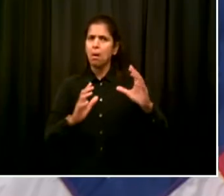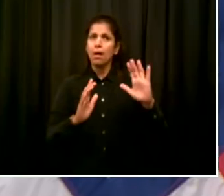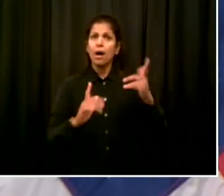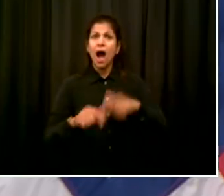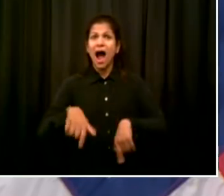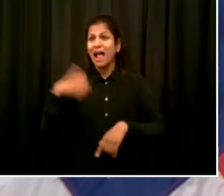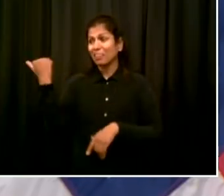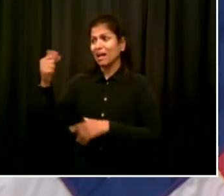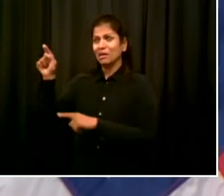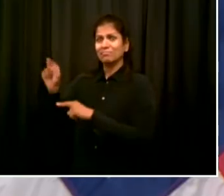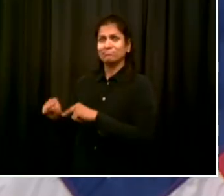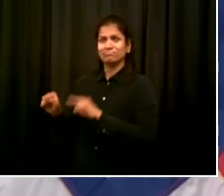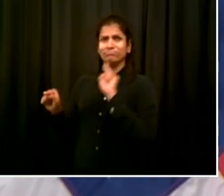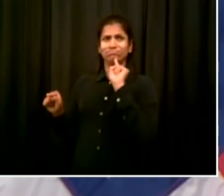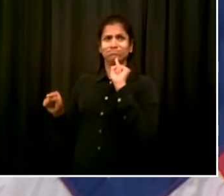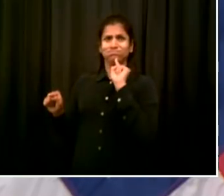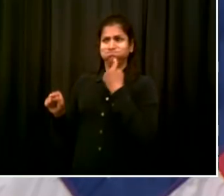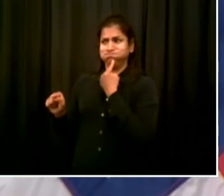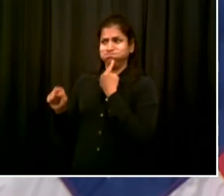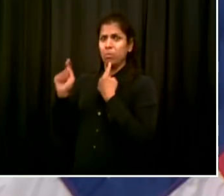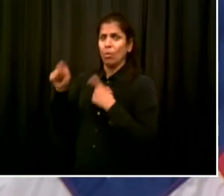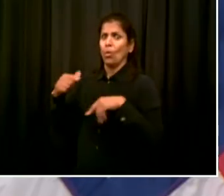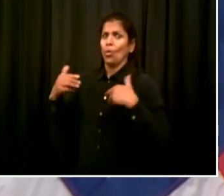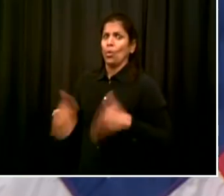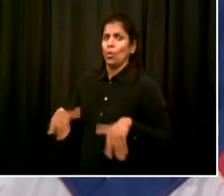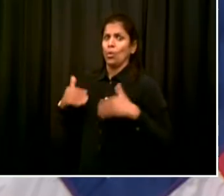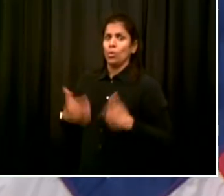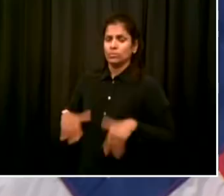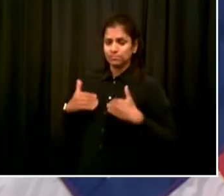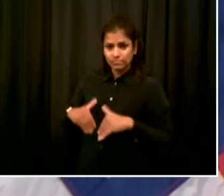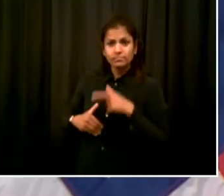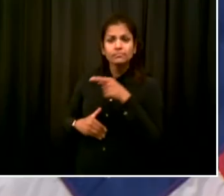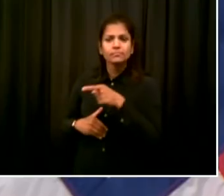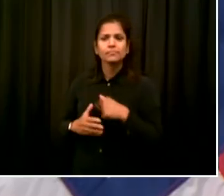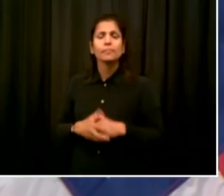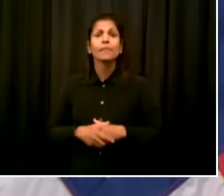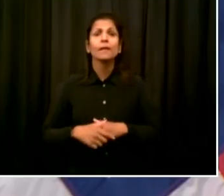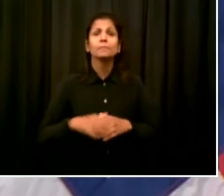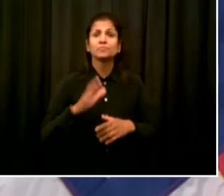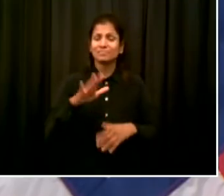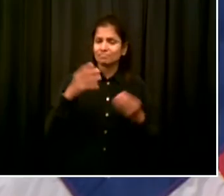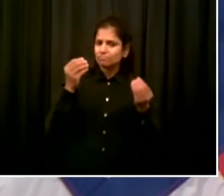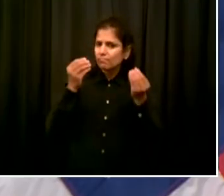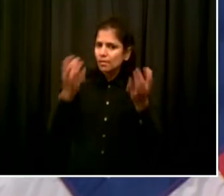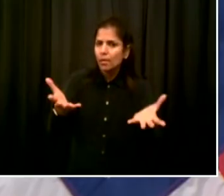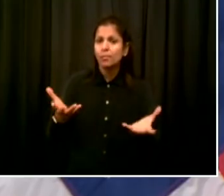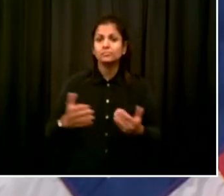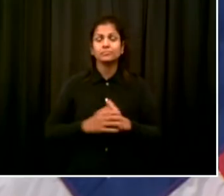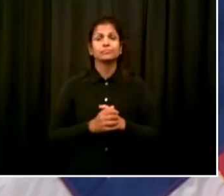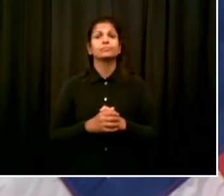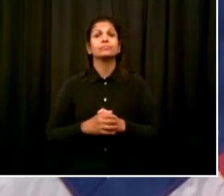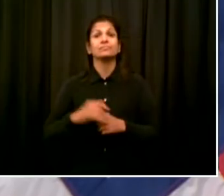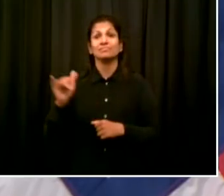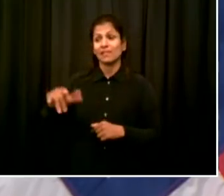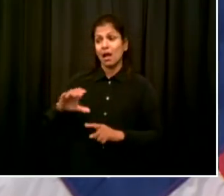CIRCUMSTANCES I AM CONCERNED . WHAT NEW YOKRERS NEED TO KNOW, FROM MYSELF